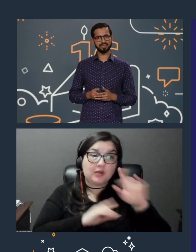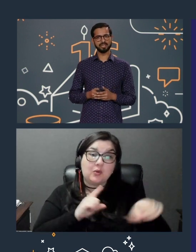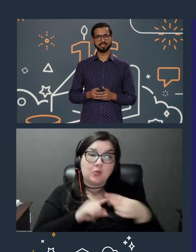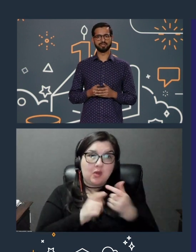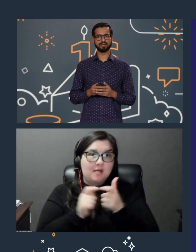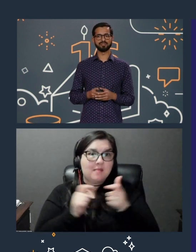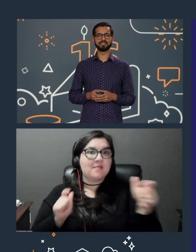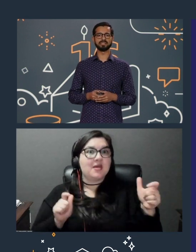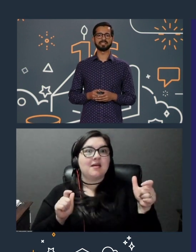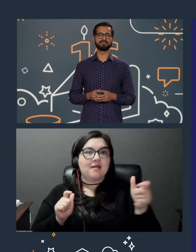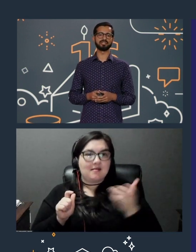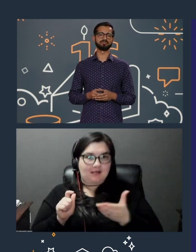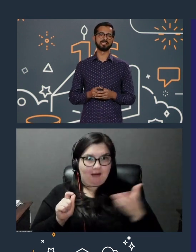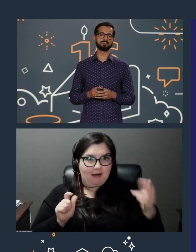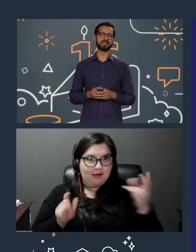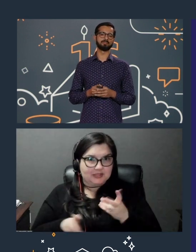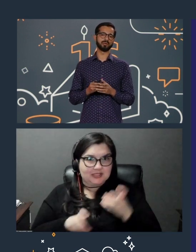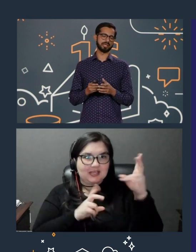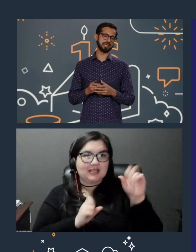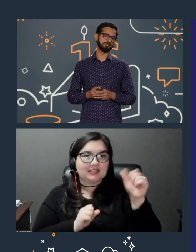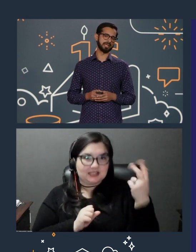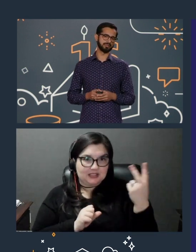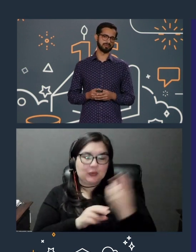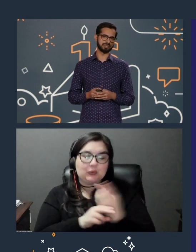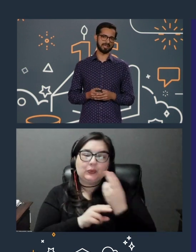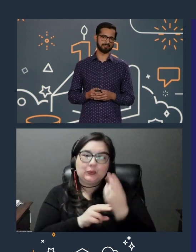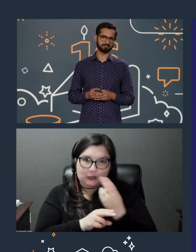you are using S3's multipart upload API to do that.